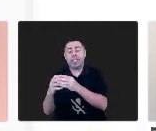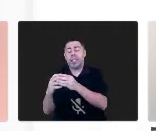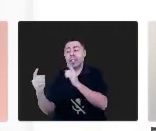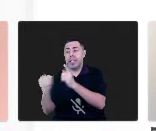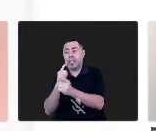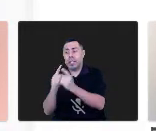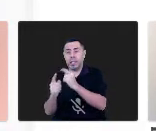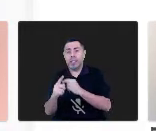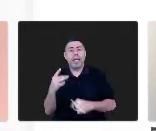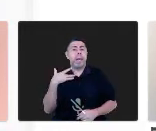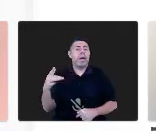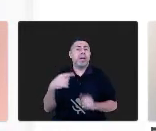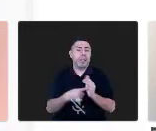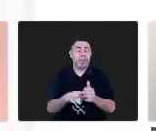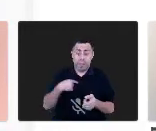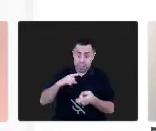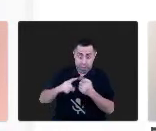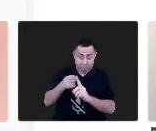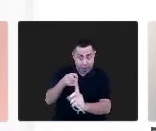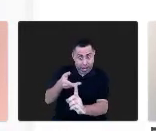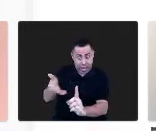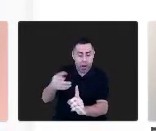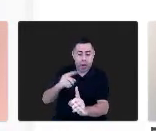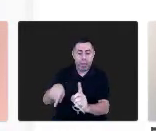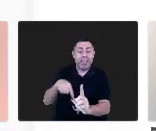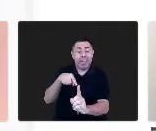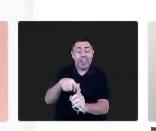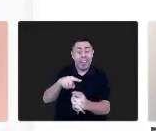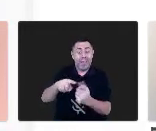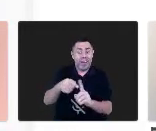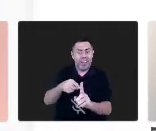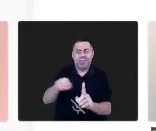friend that's going for it but if someone doesn't know that you're looking for work then they can't